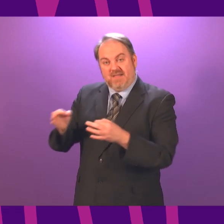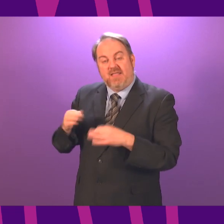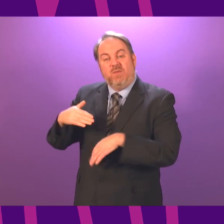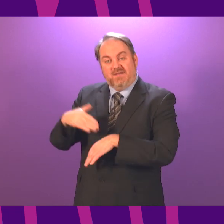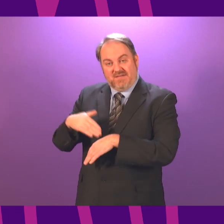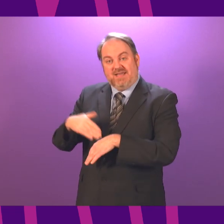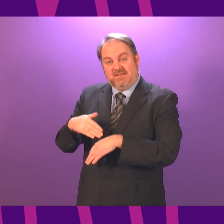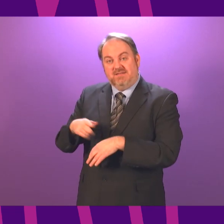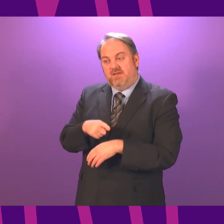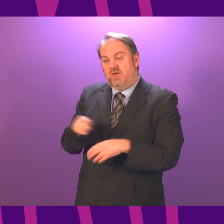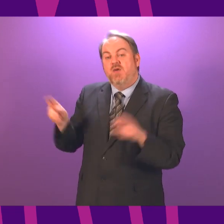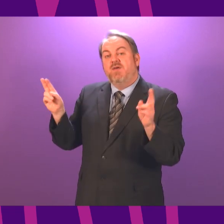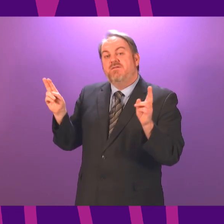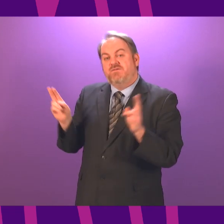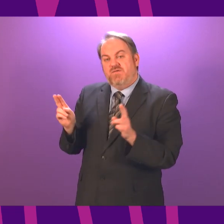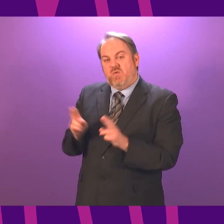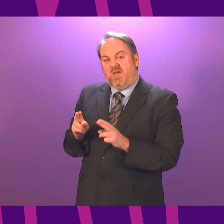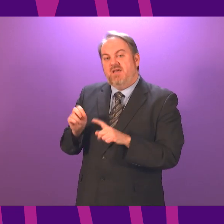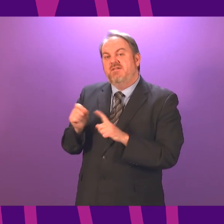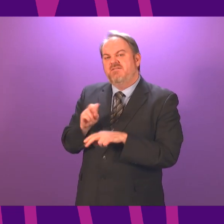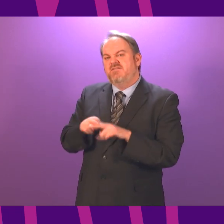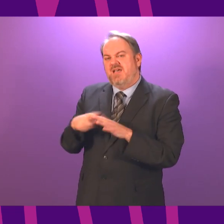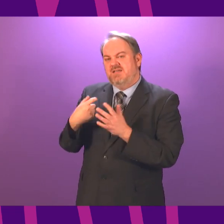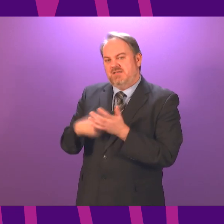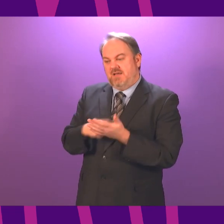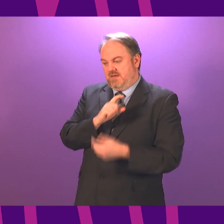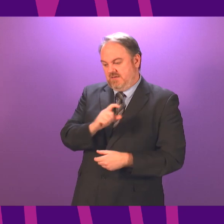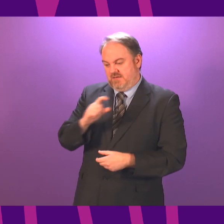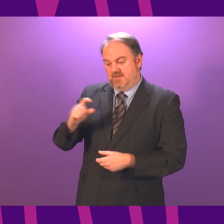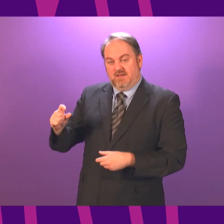in fewer doses of that vaccine being available to Scotland and the other UK nations over